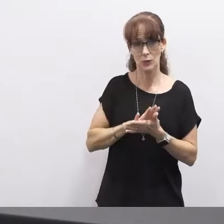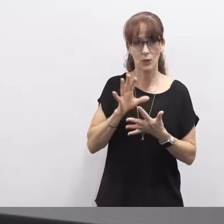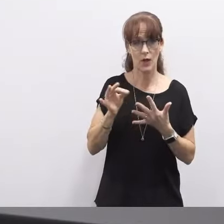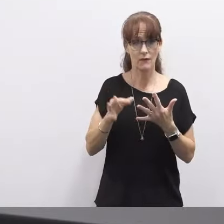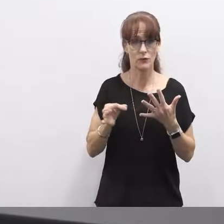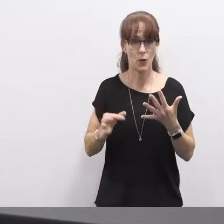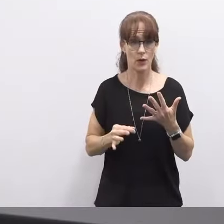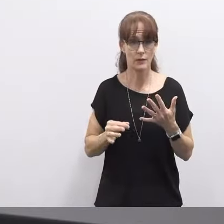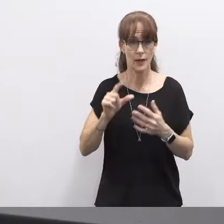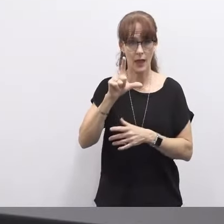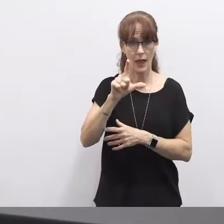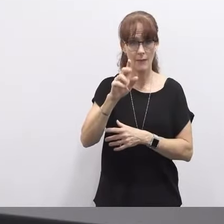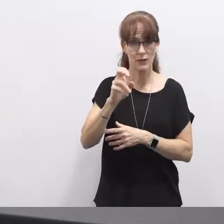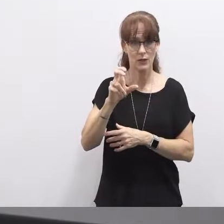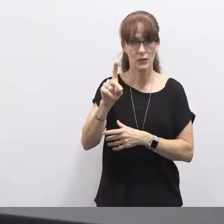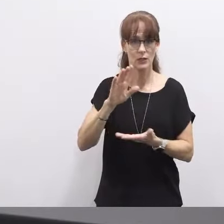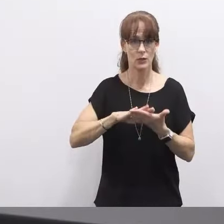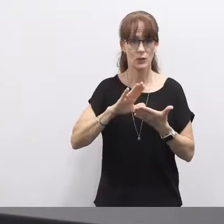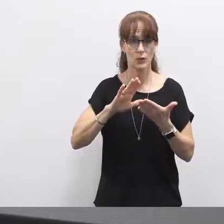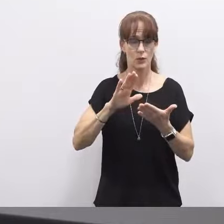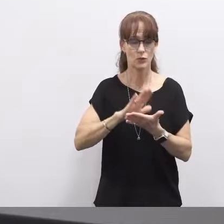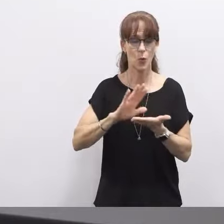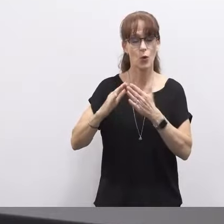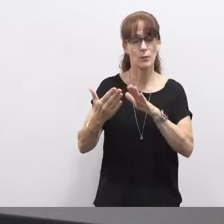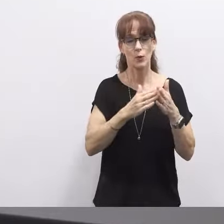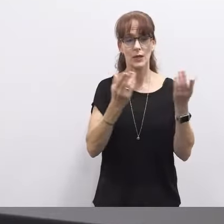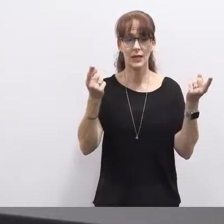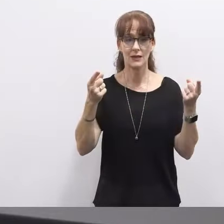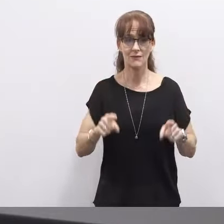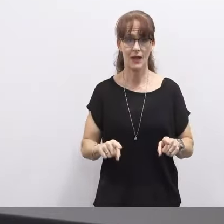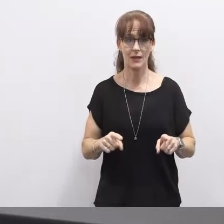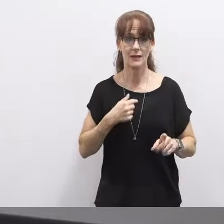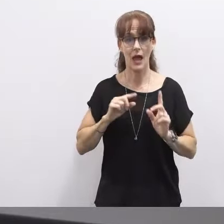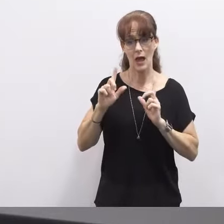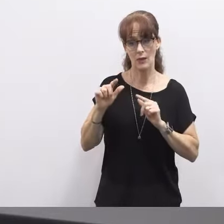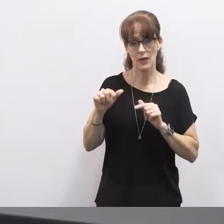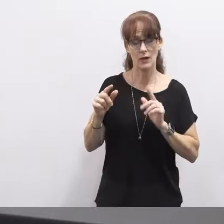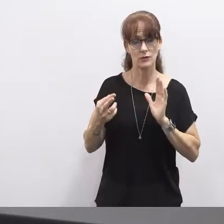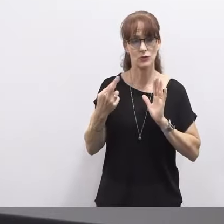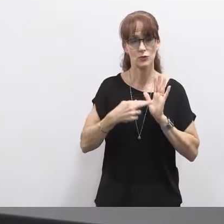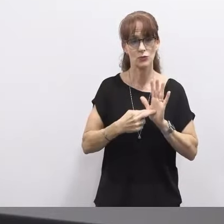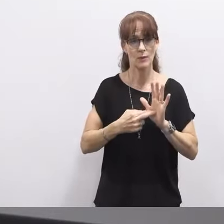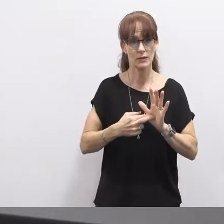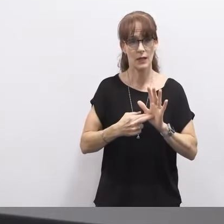which was an LBUSD school community event. And I was there personally to represent the Peace Academy